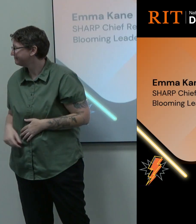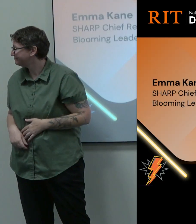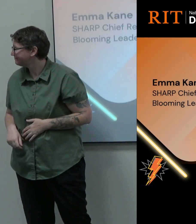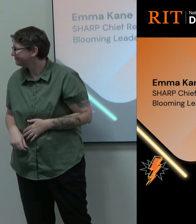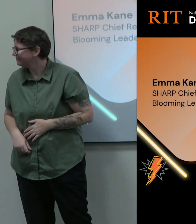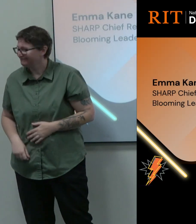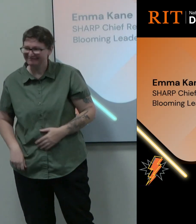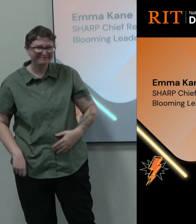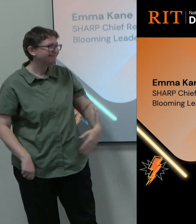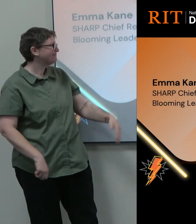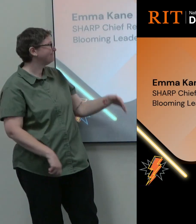on to the next slide.